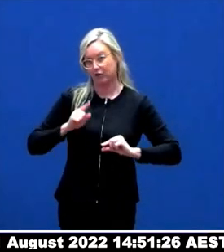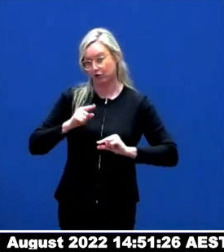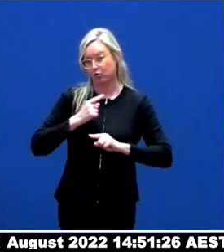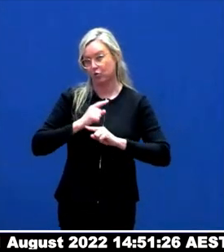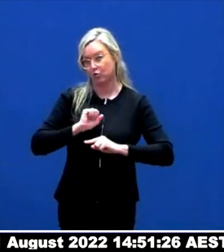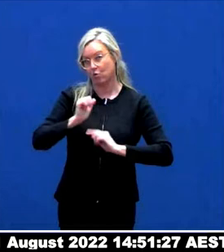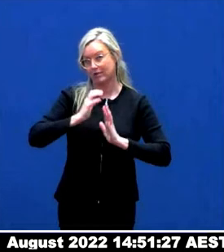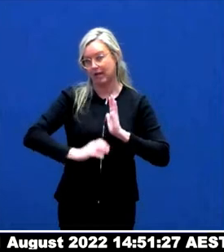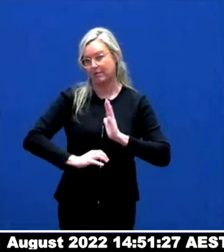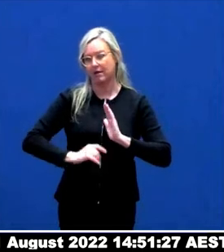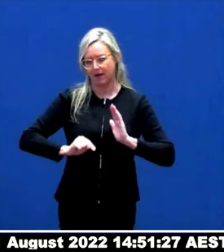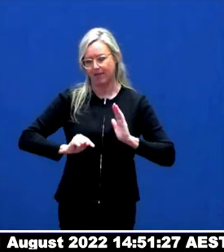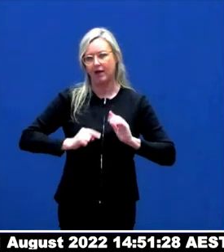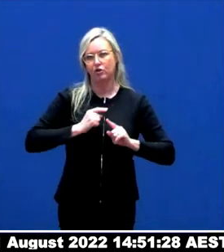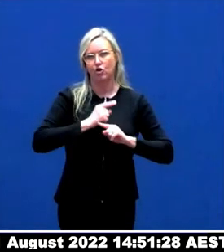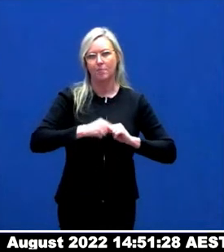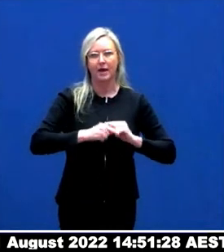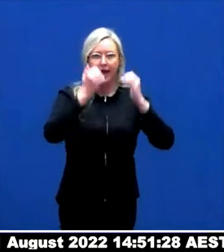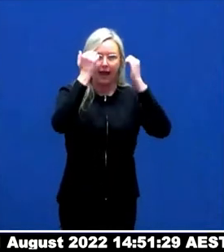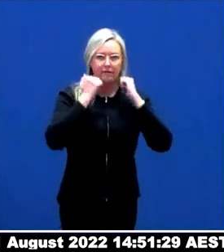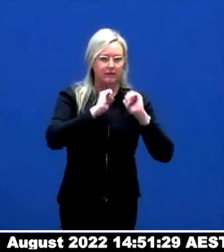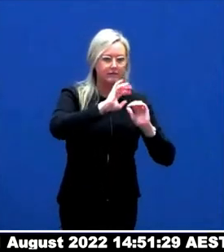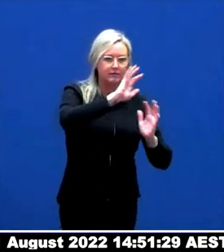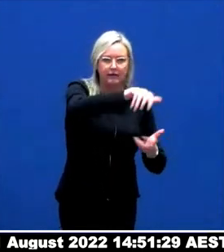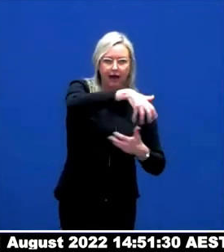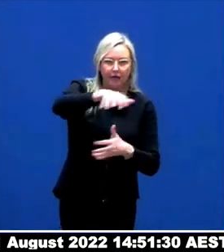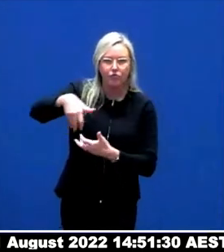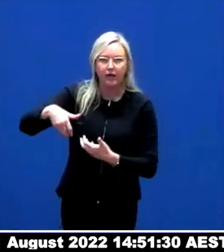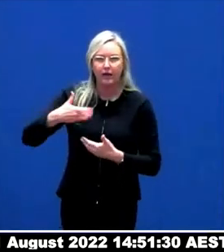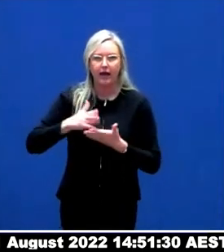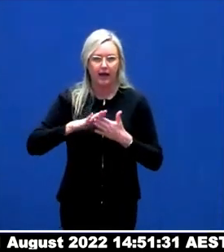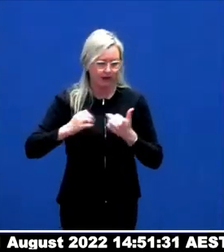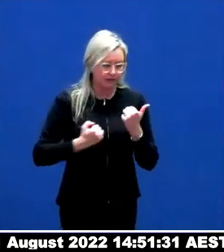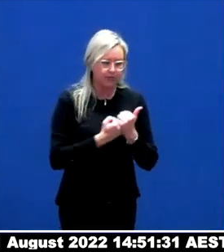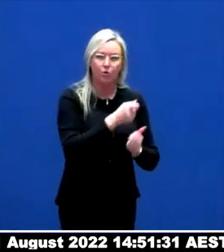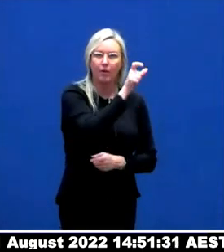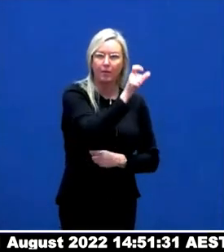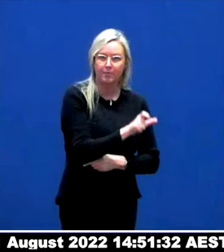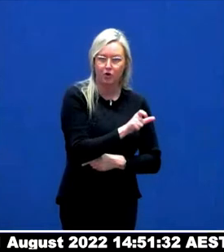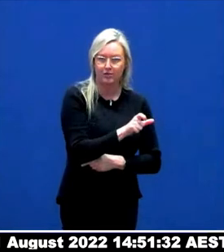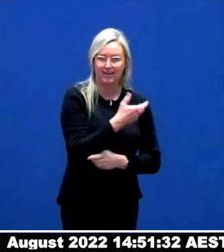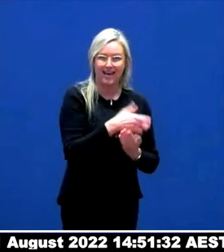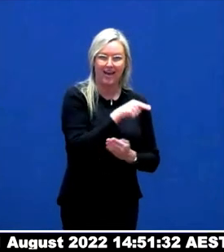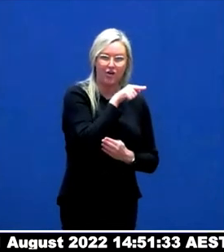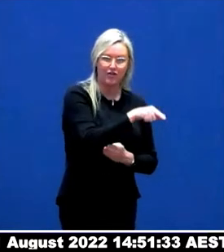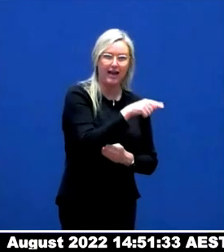evidence gathering and supporting a prospective participant to obtain the assessments that they might need.